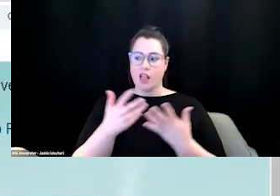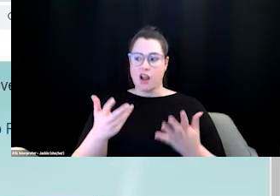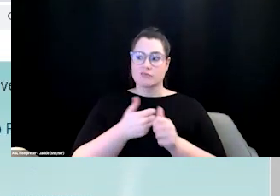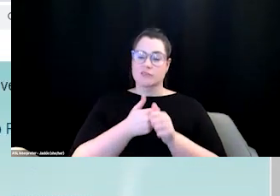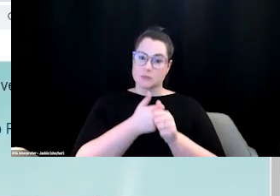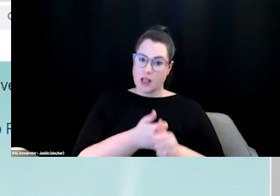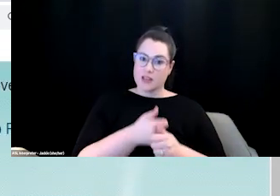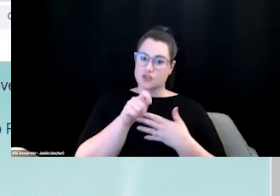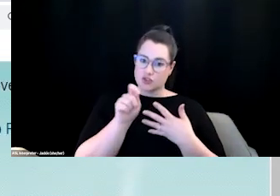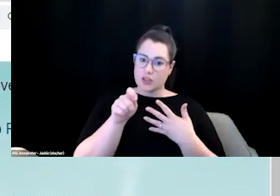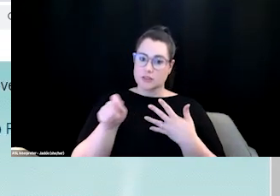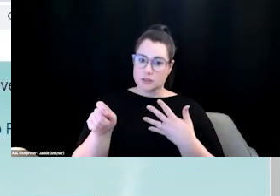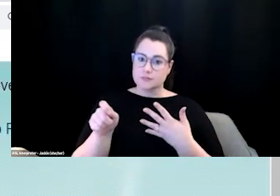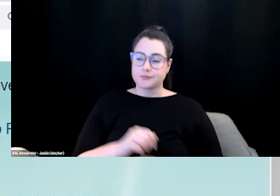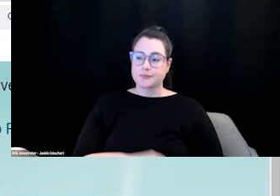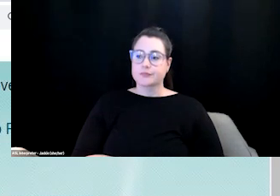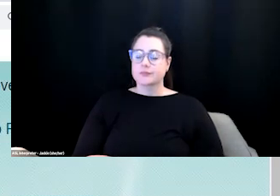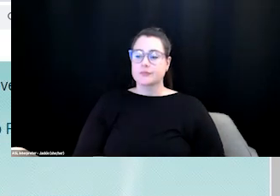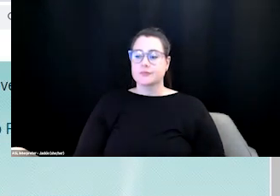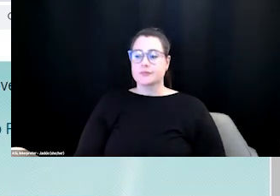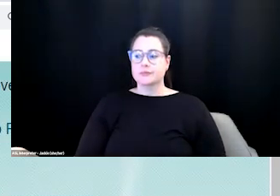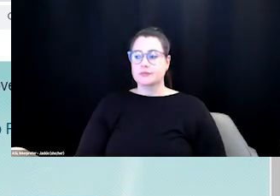So, this section, the page limit is 50 pages.